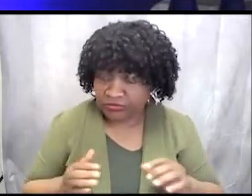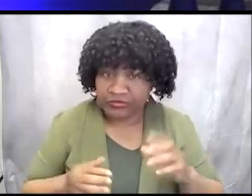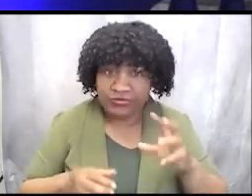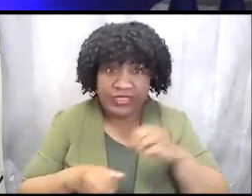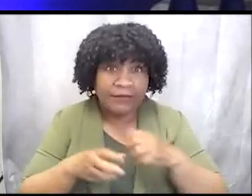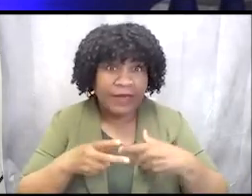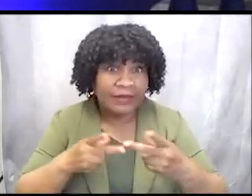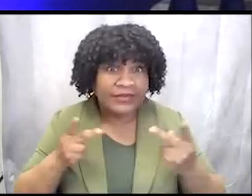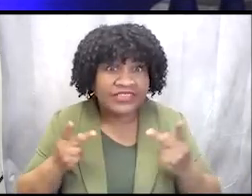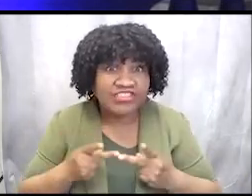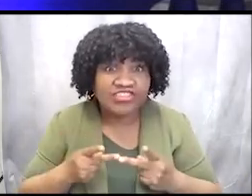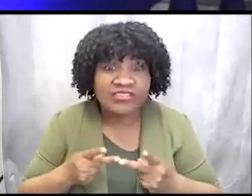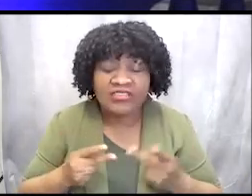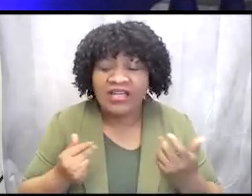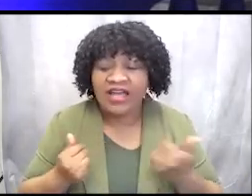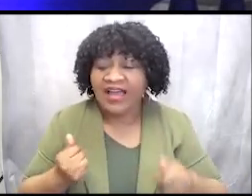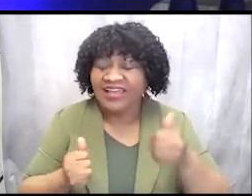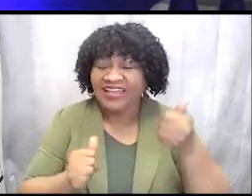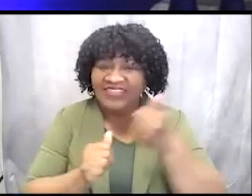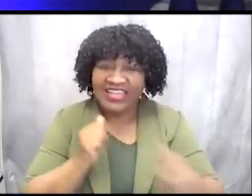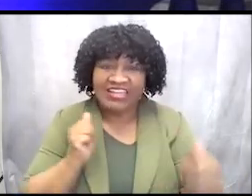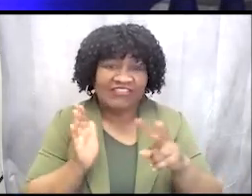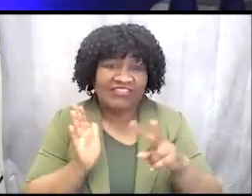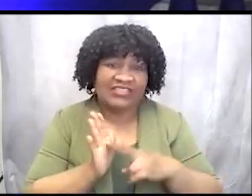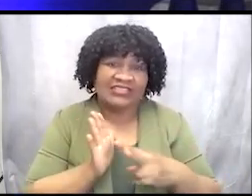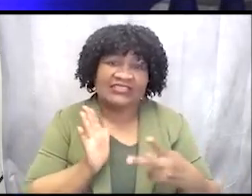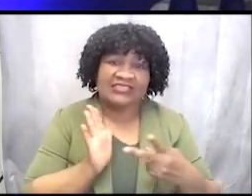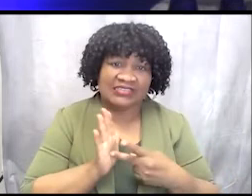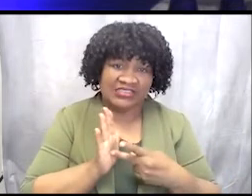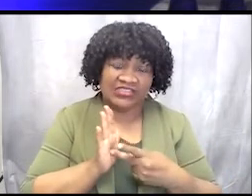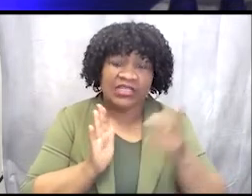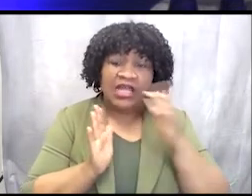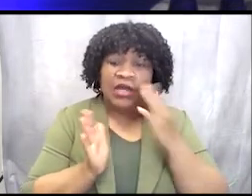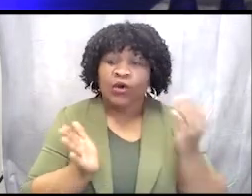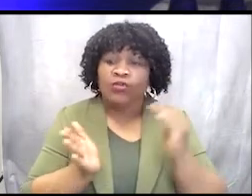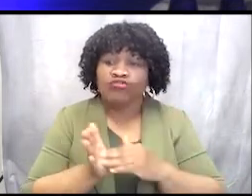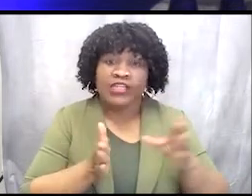I have every intention of reorganizing the department